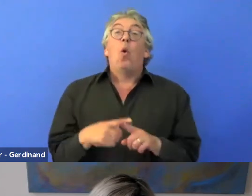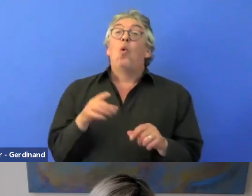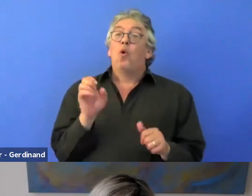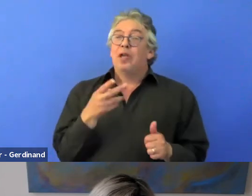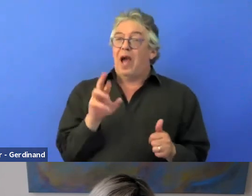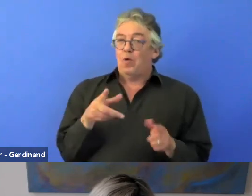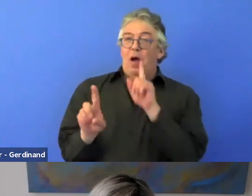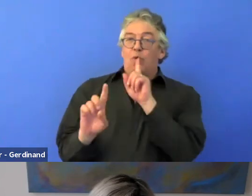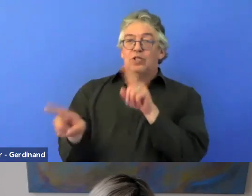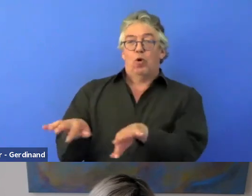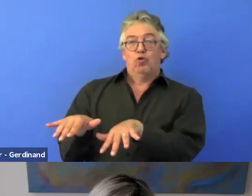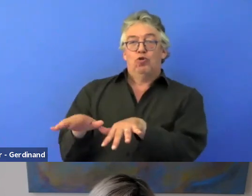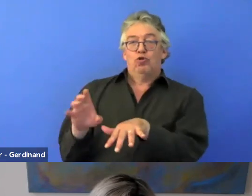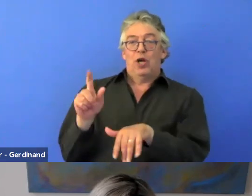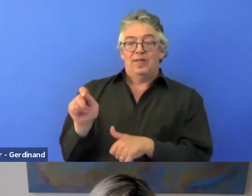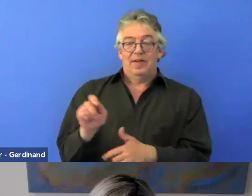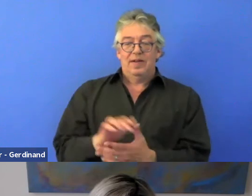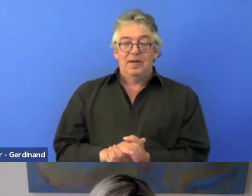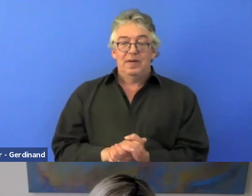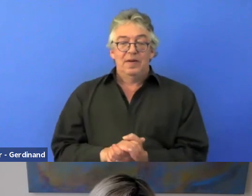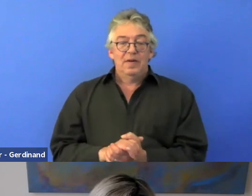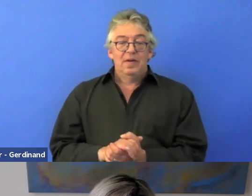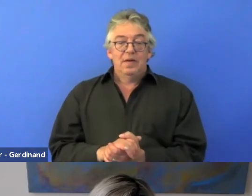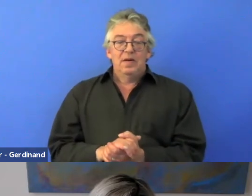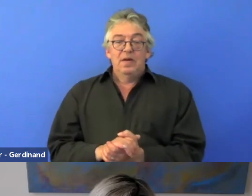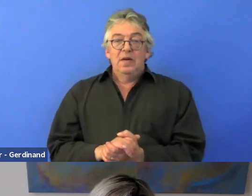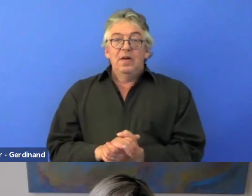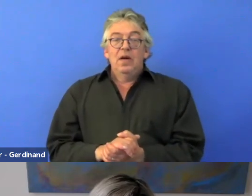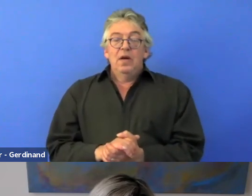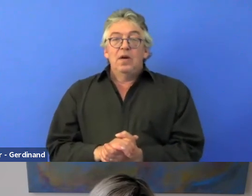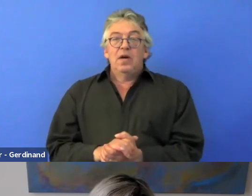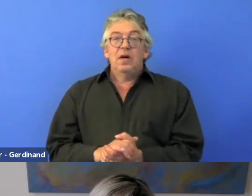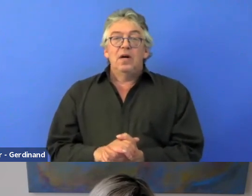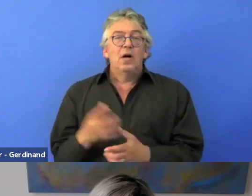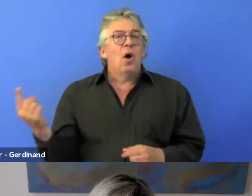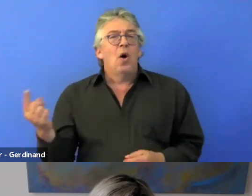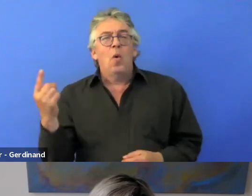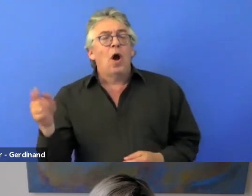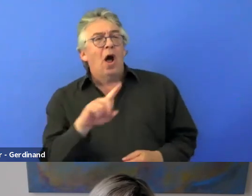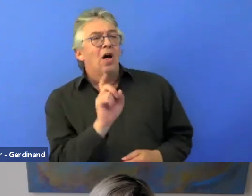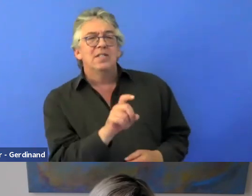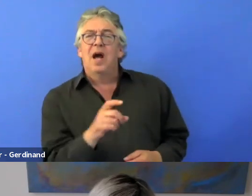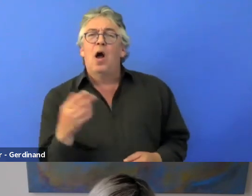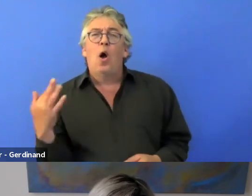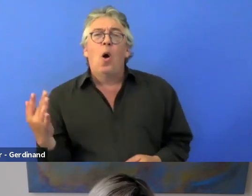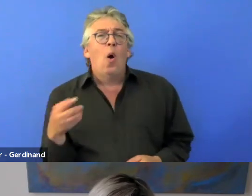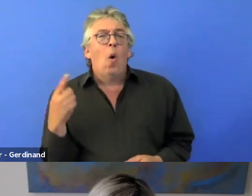Just to highlight in case someone missed it. Someone asked when will the requests of the Commission be published?